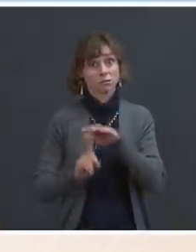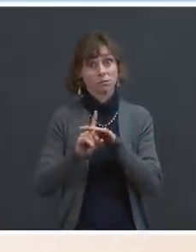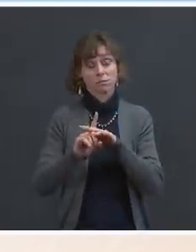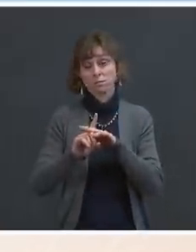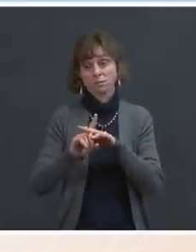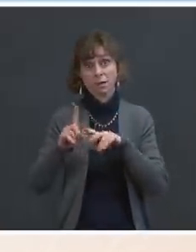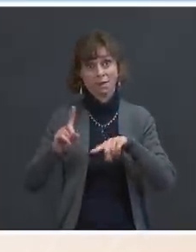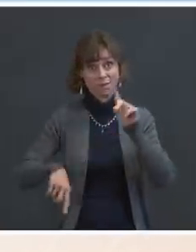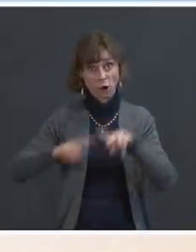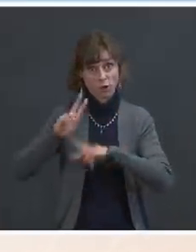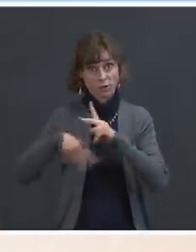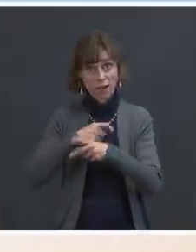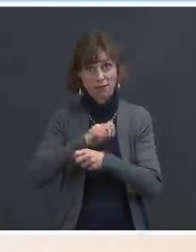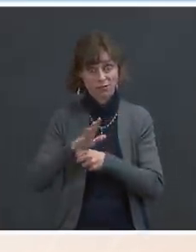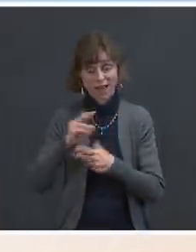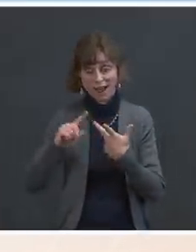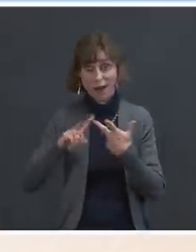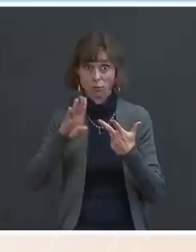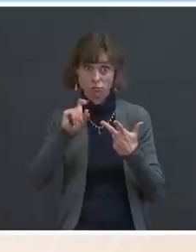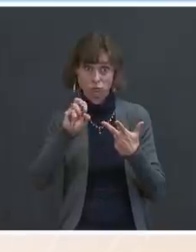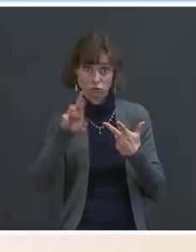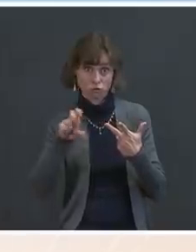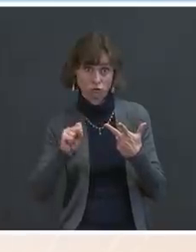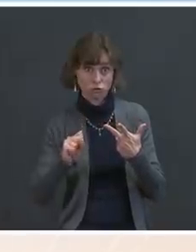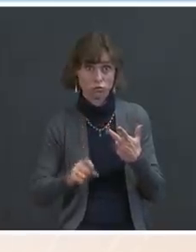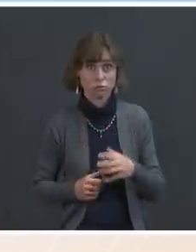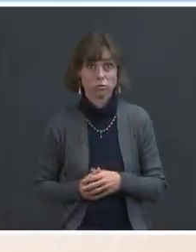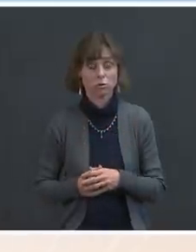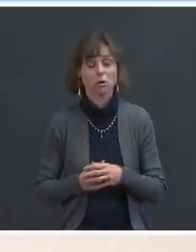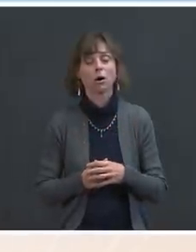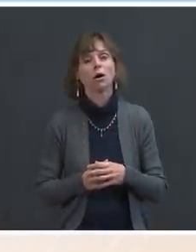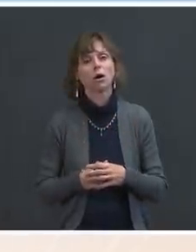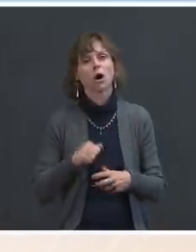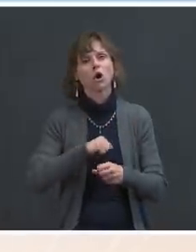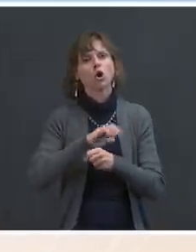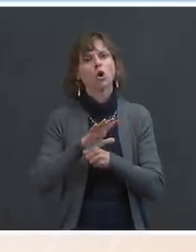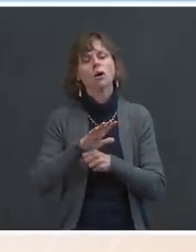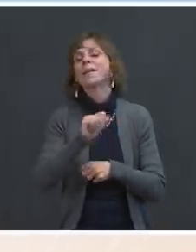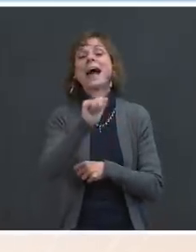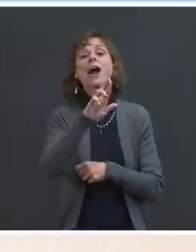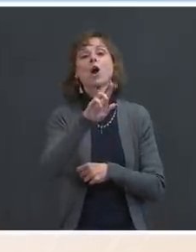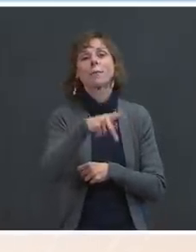and, of course, boosters, as I noted. The Press: And then, on the COVID relief bill, which is being voted on in the House right now,